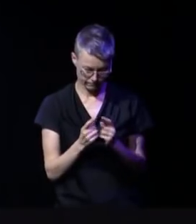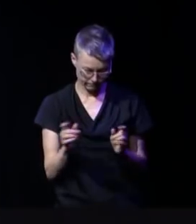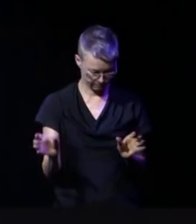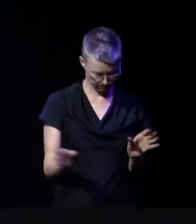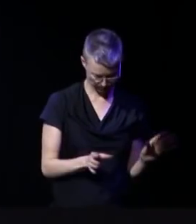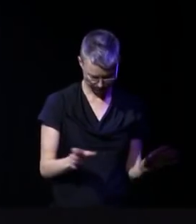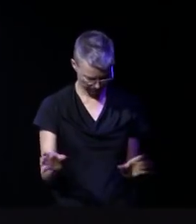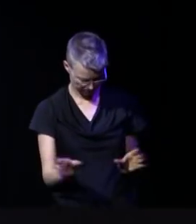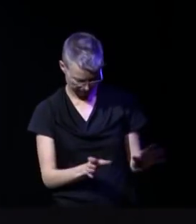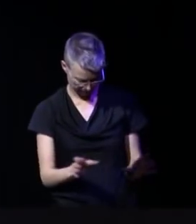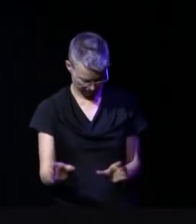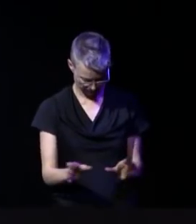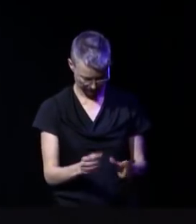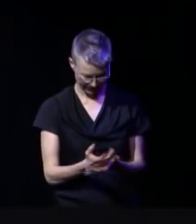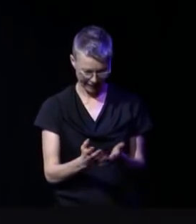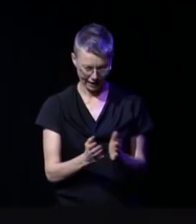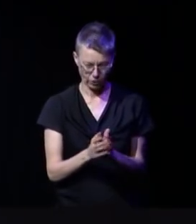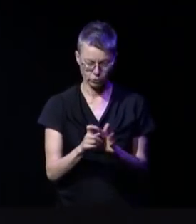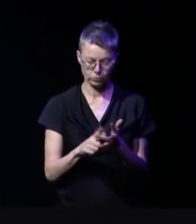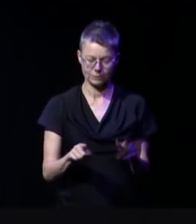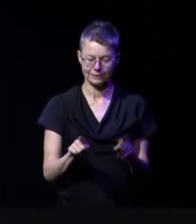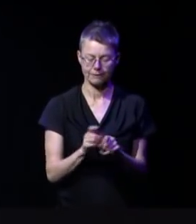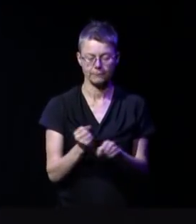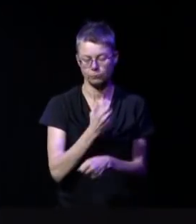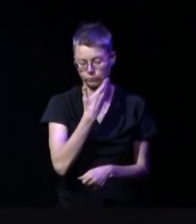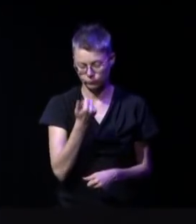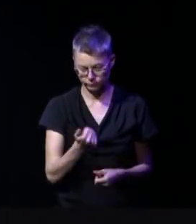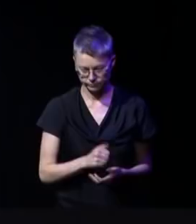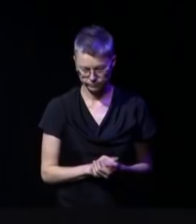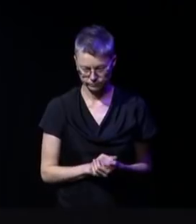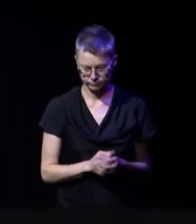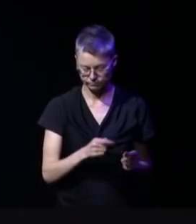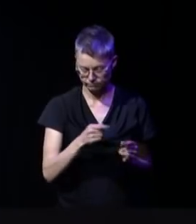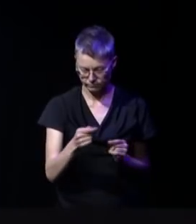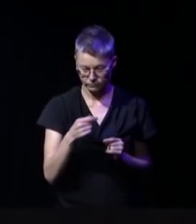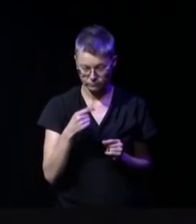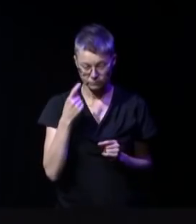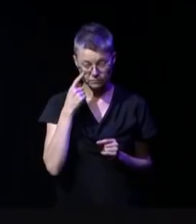of elements how to do the same. She taught me what I could turn to in moments of fatigue